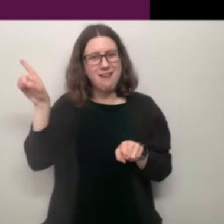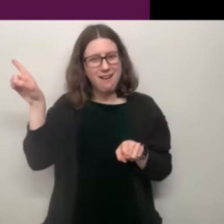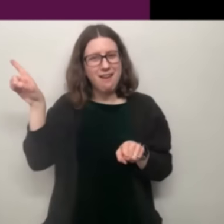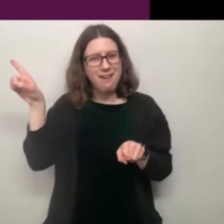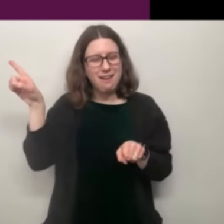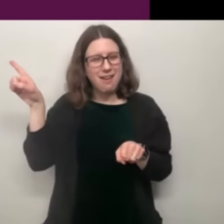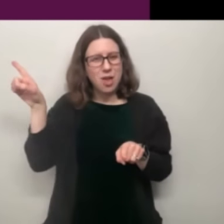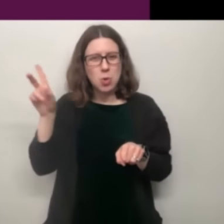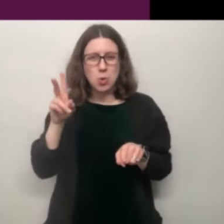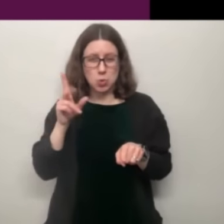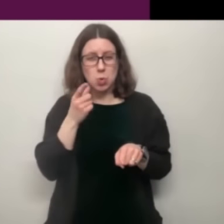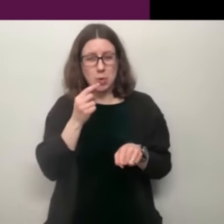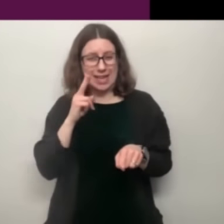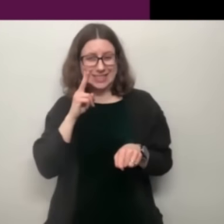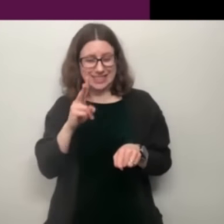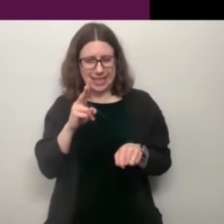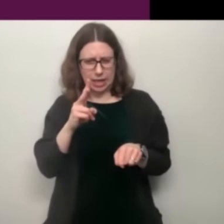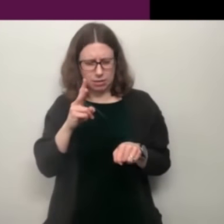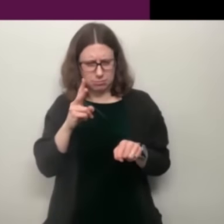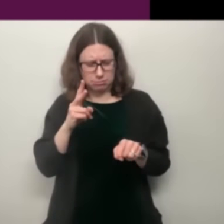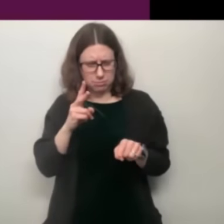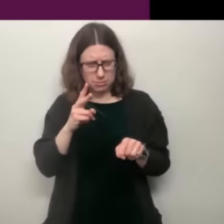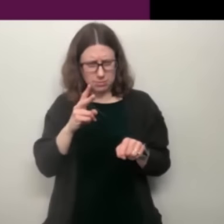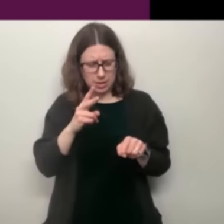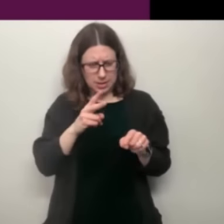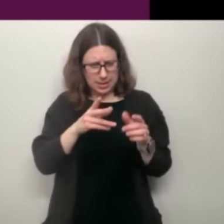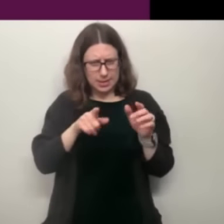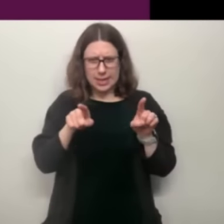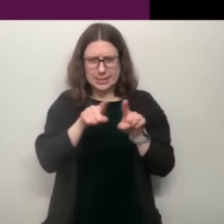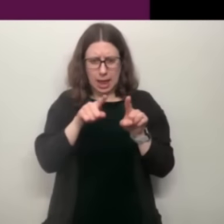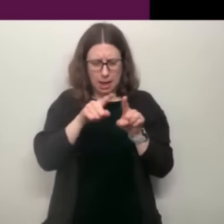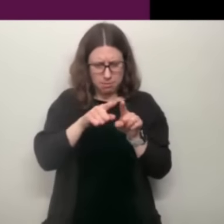But I'll do my best to explain it to you. Working with specialists